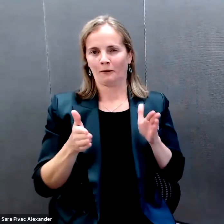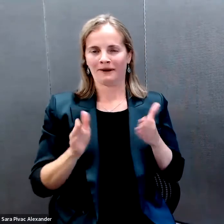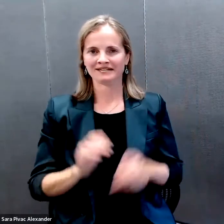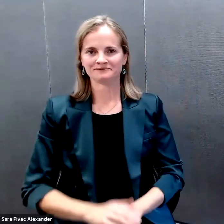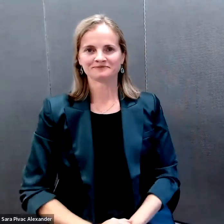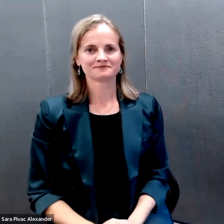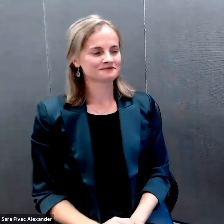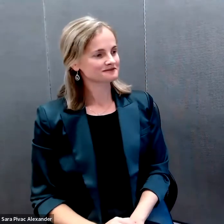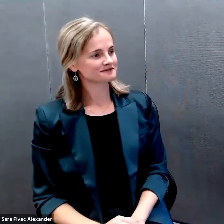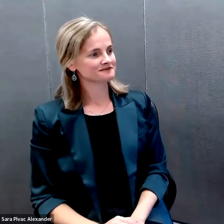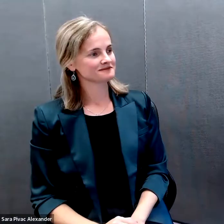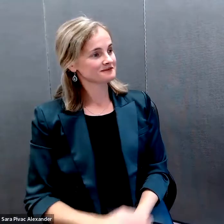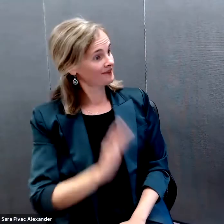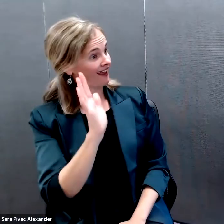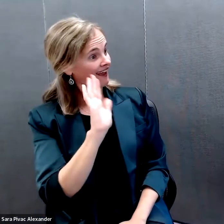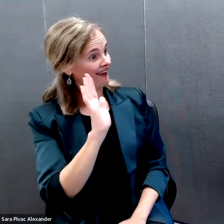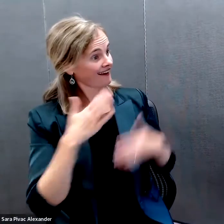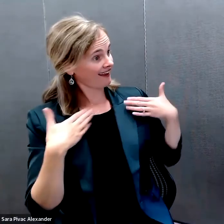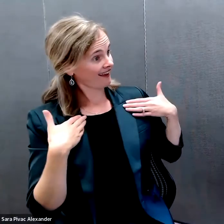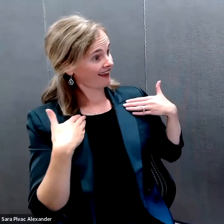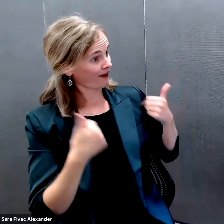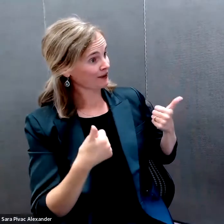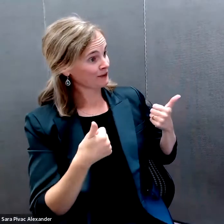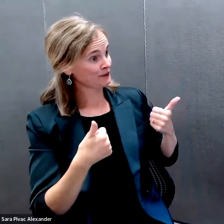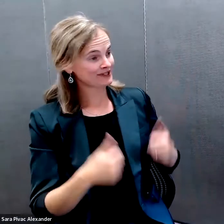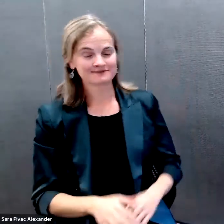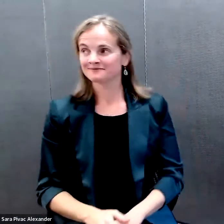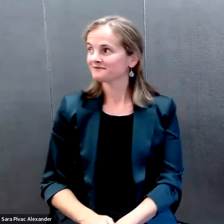okay I'll show you the role play the dialogue hi how are you